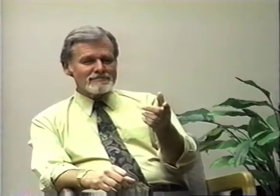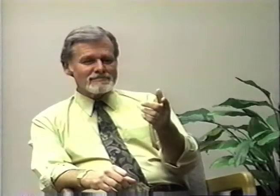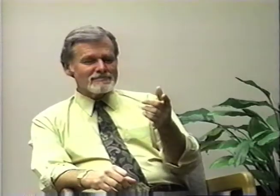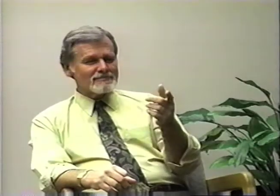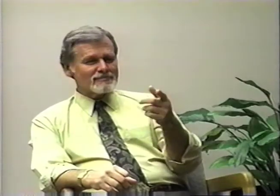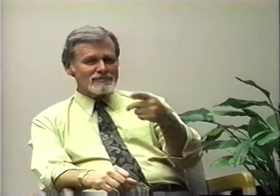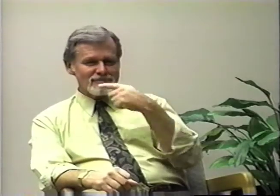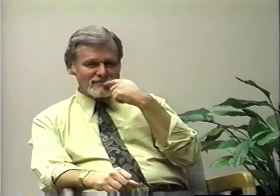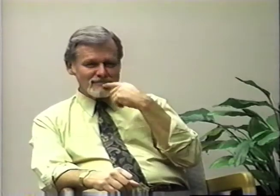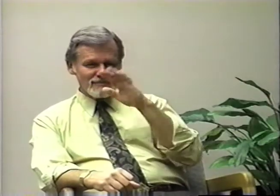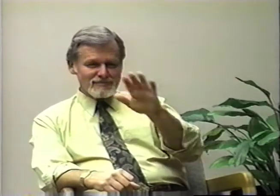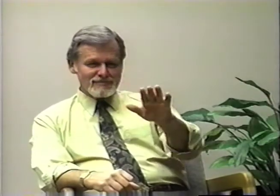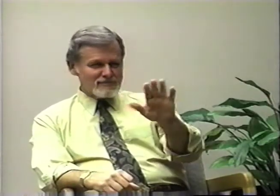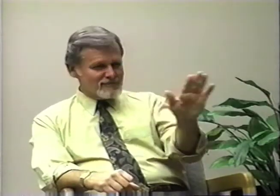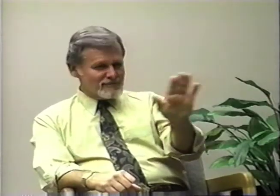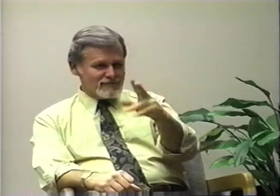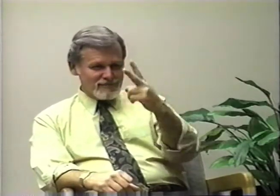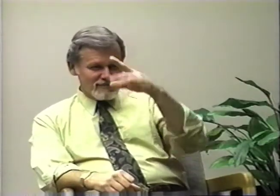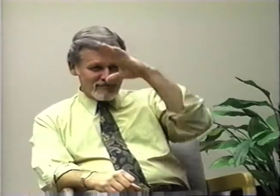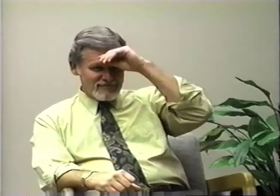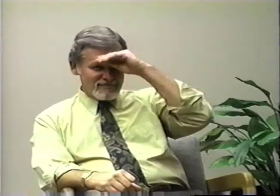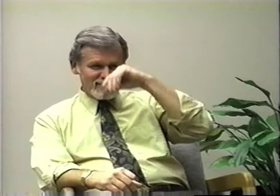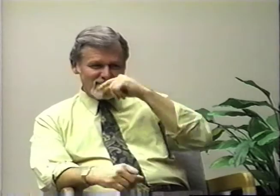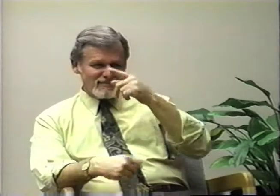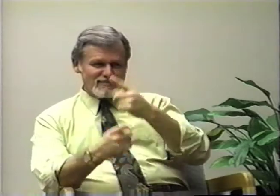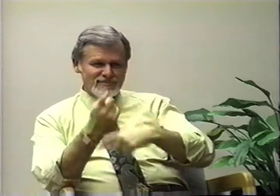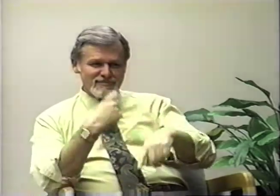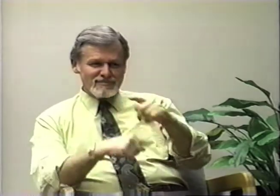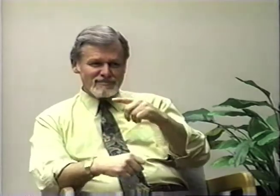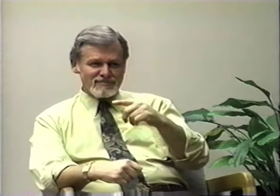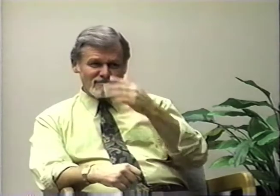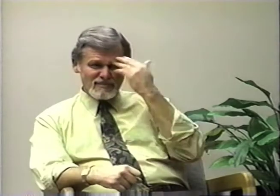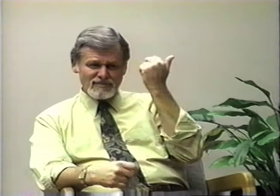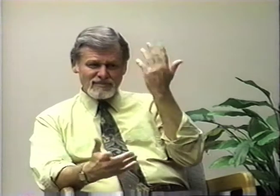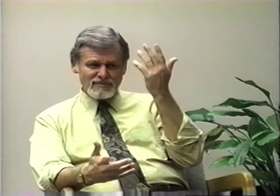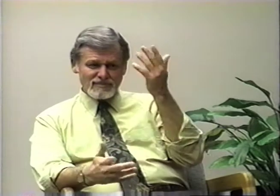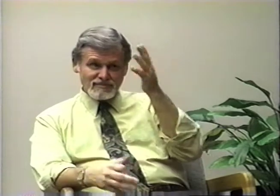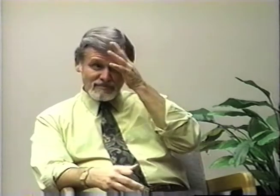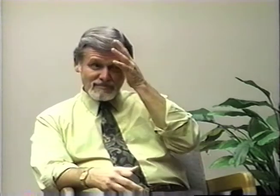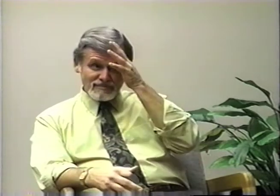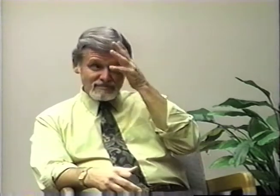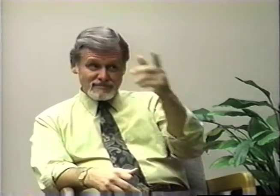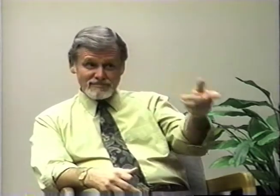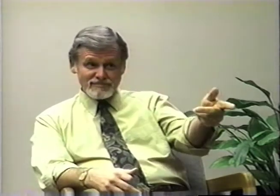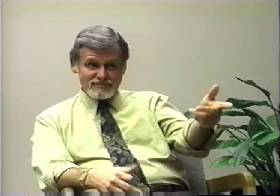You said that your two hearing boys don't sign very well?